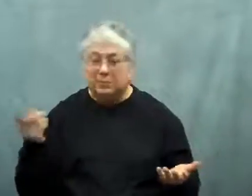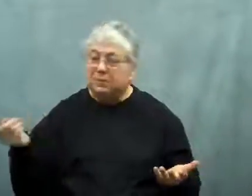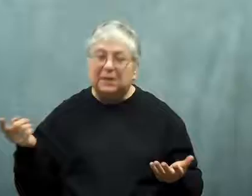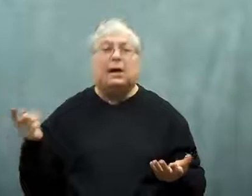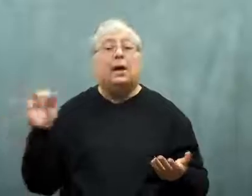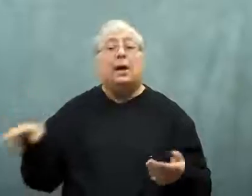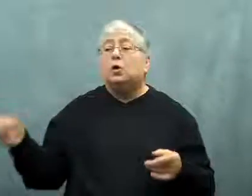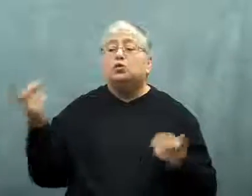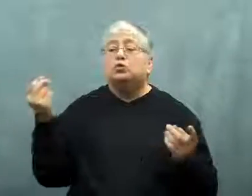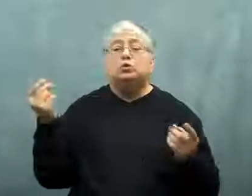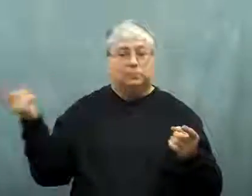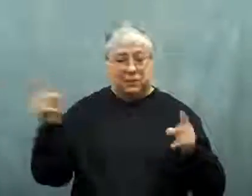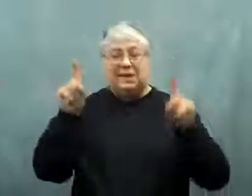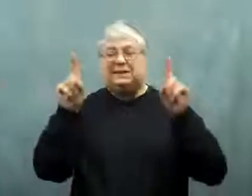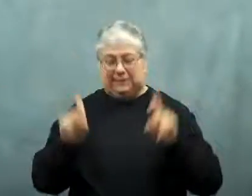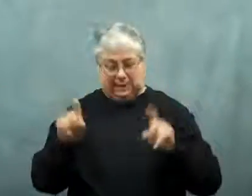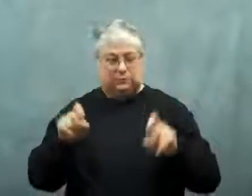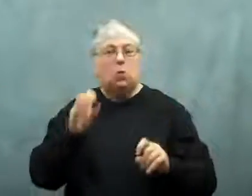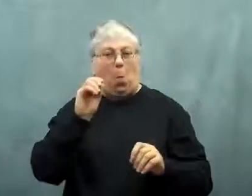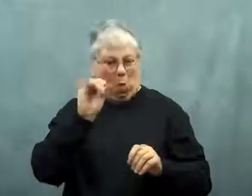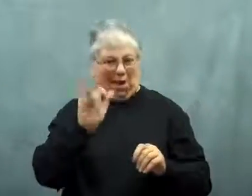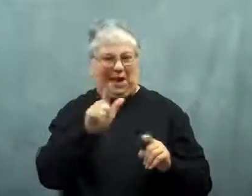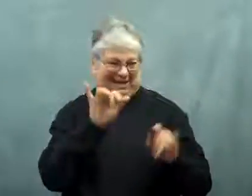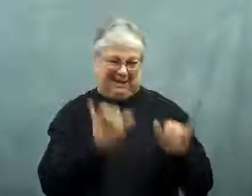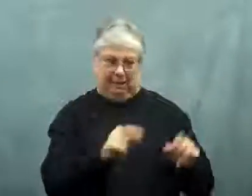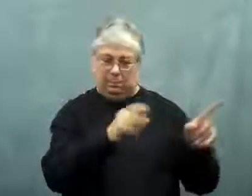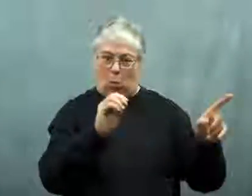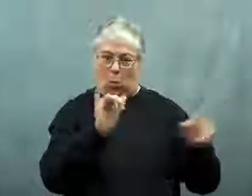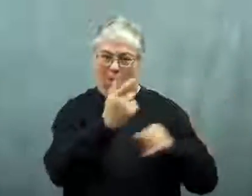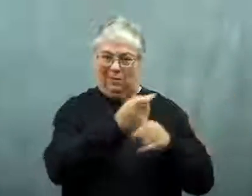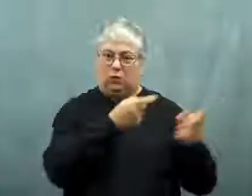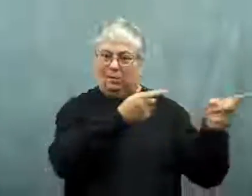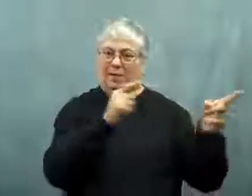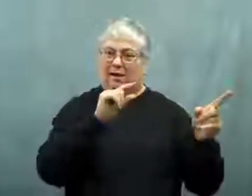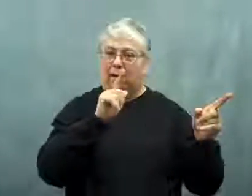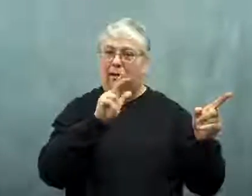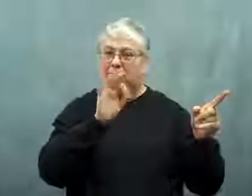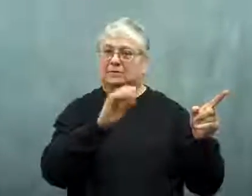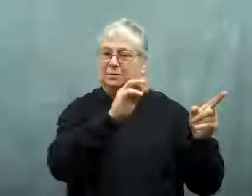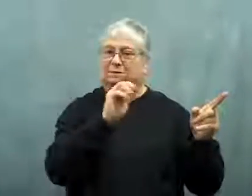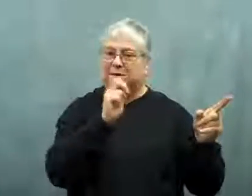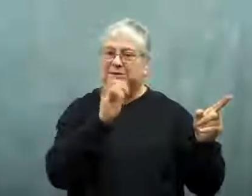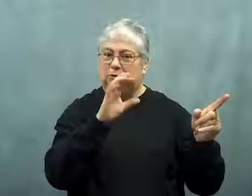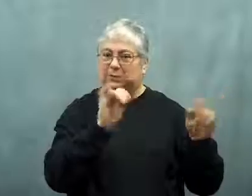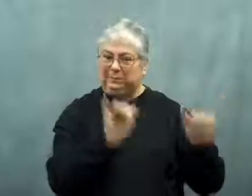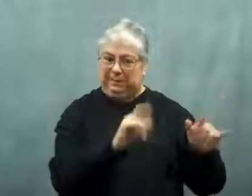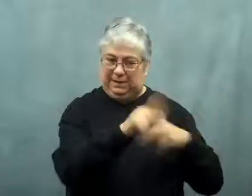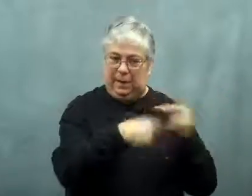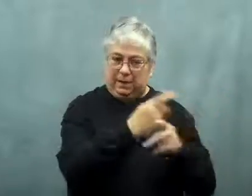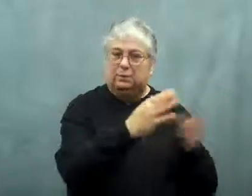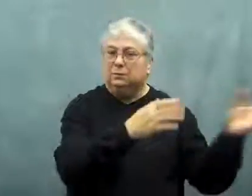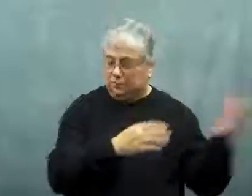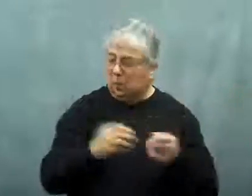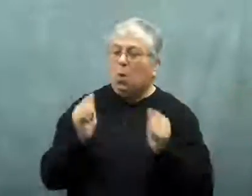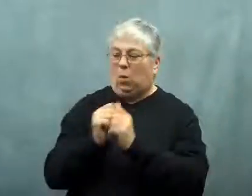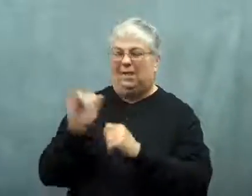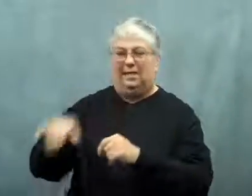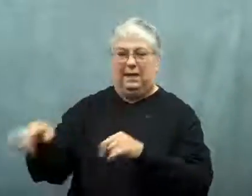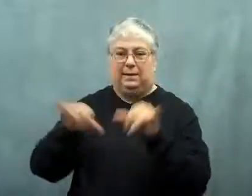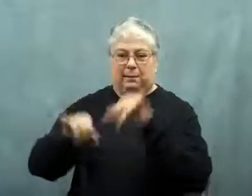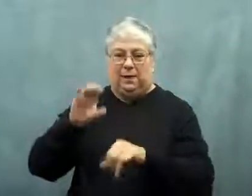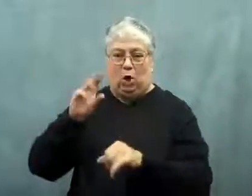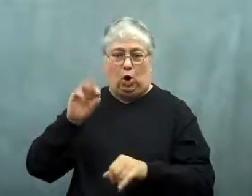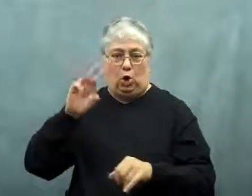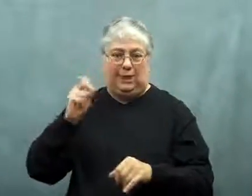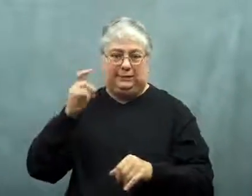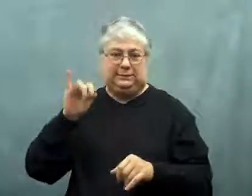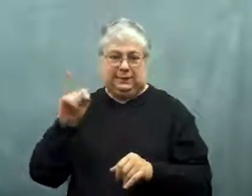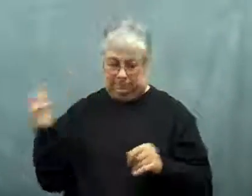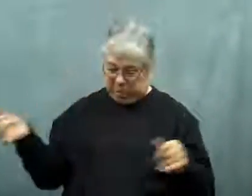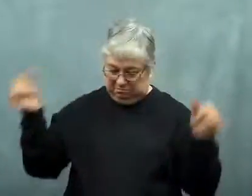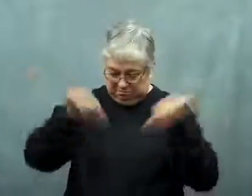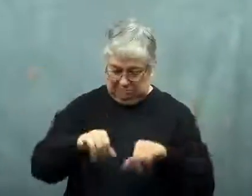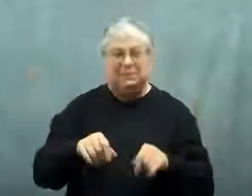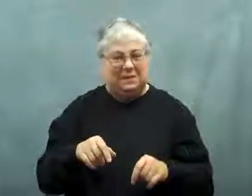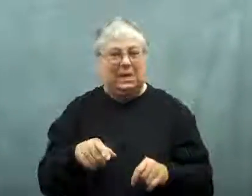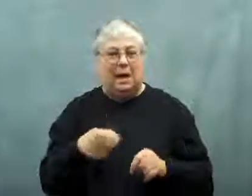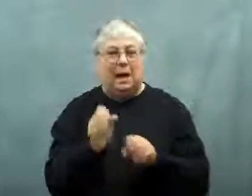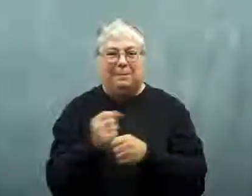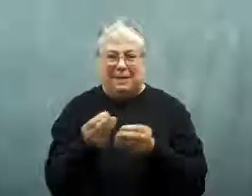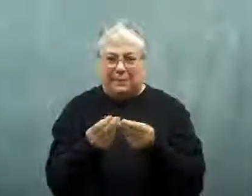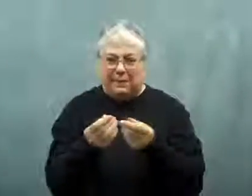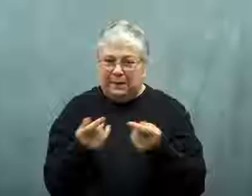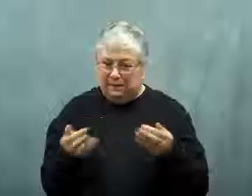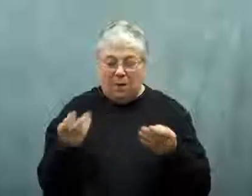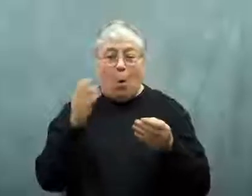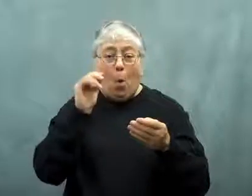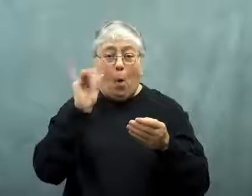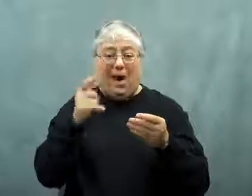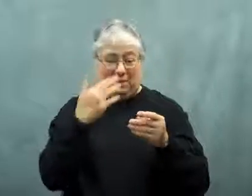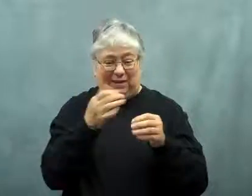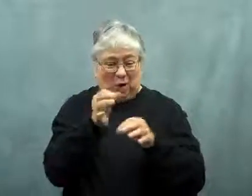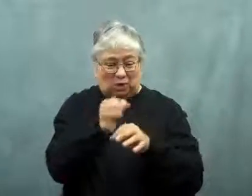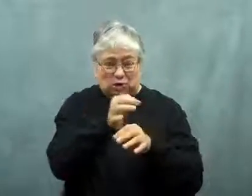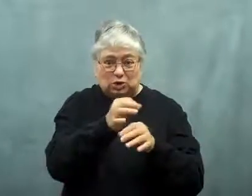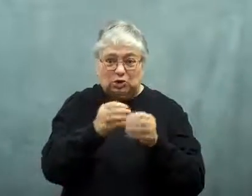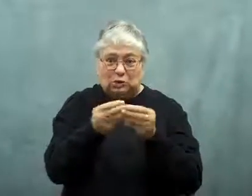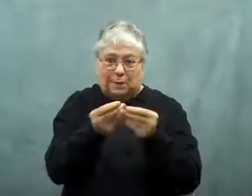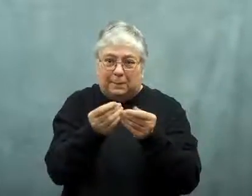A sample of the oil from the Gulf of Mexico was used